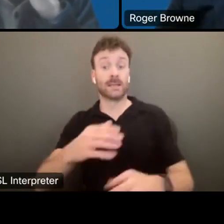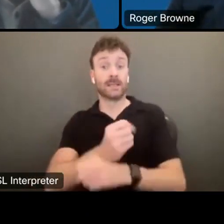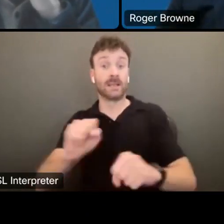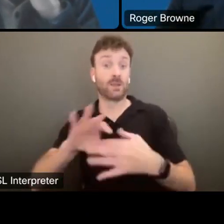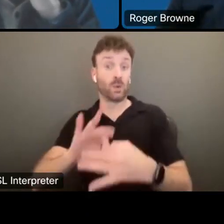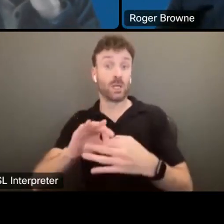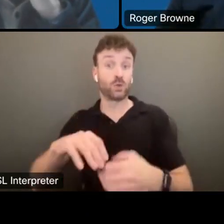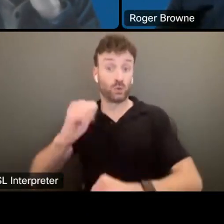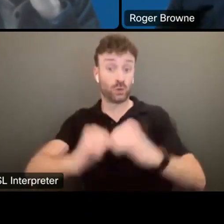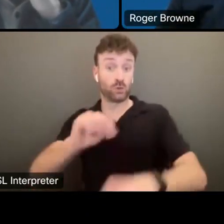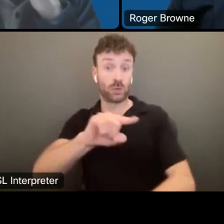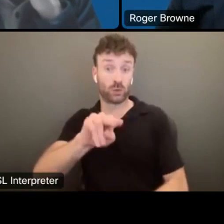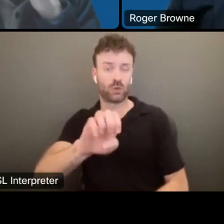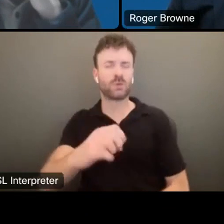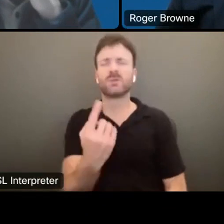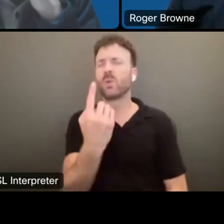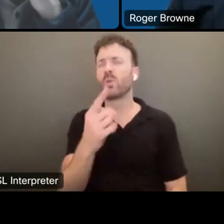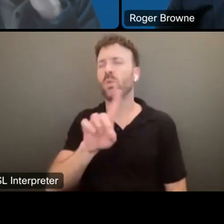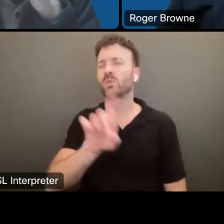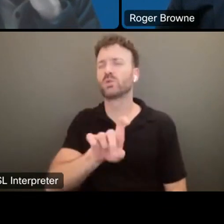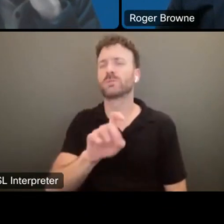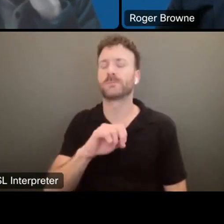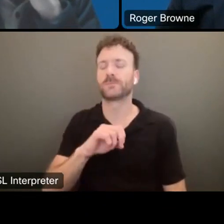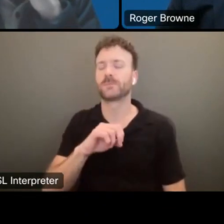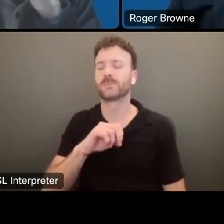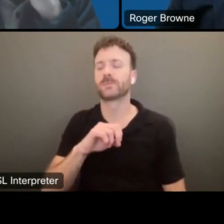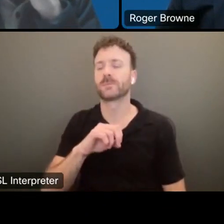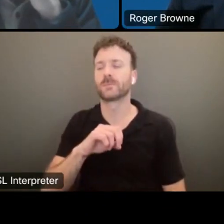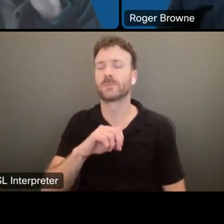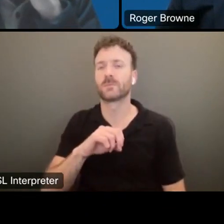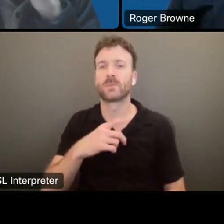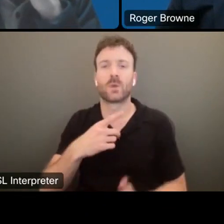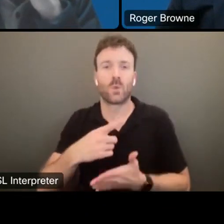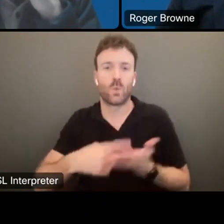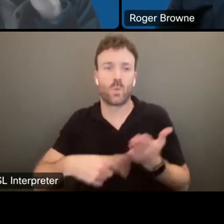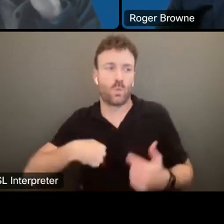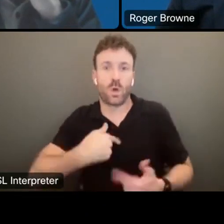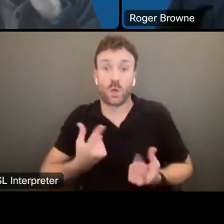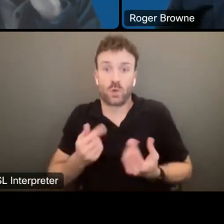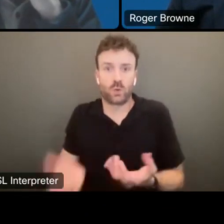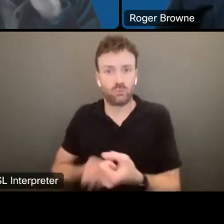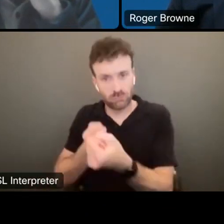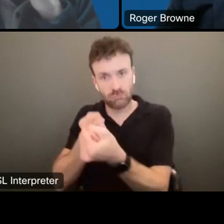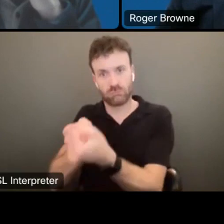One of the questions I had was what can we do to support you with all of your efforts,